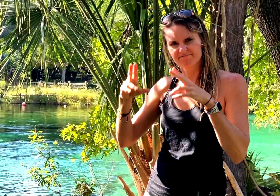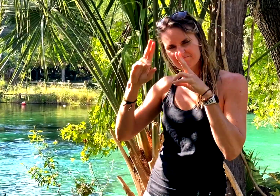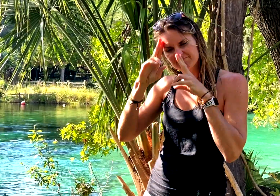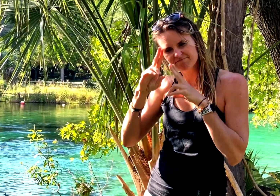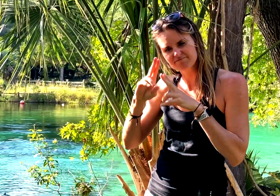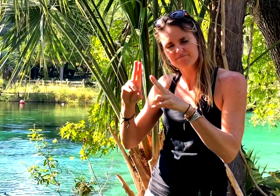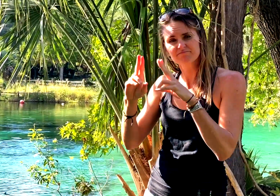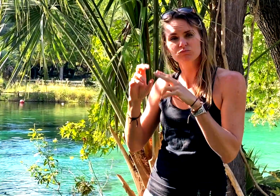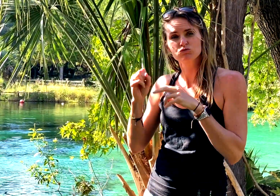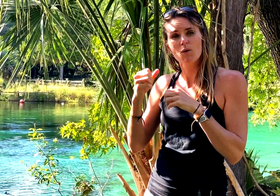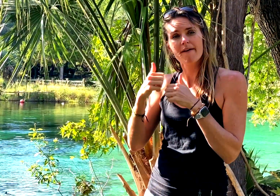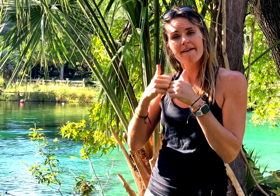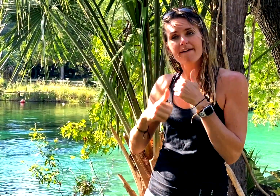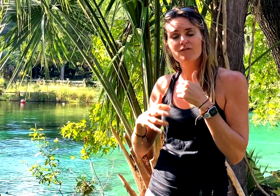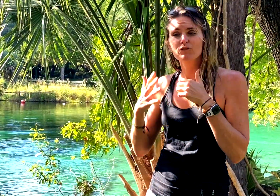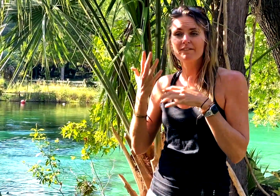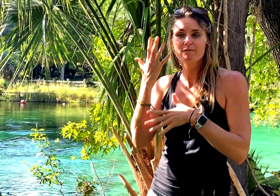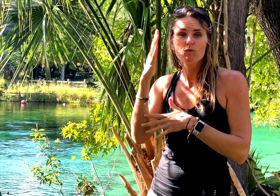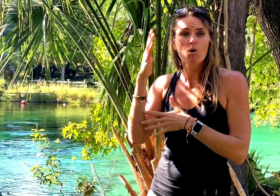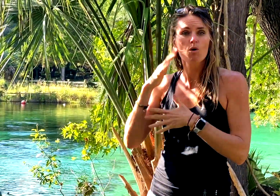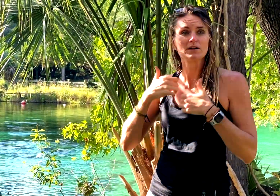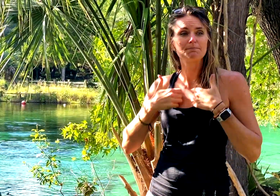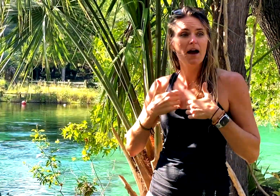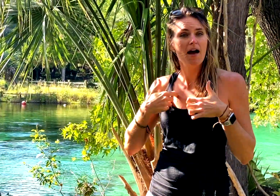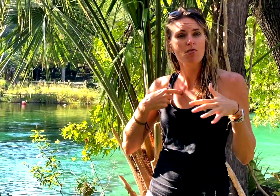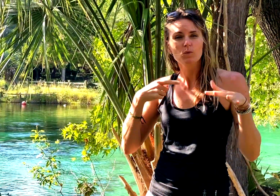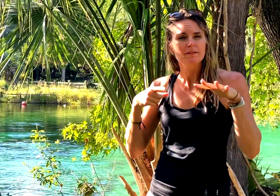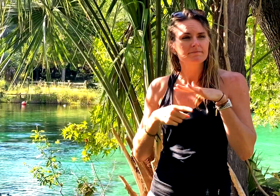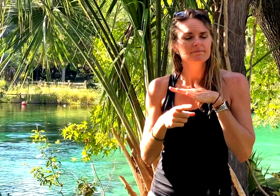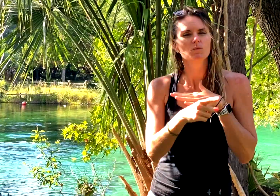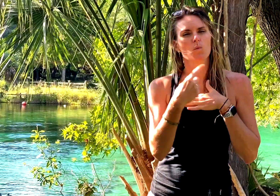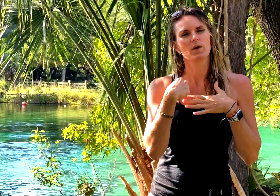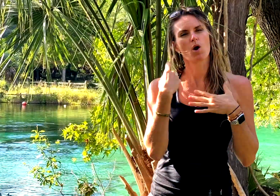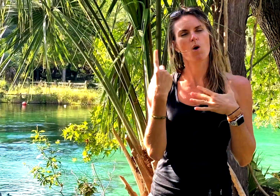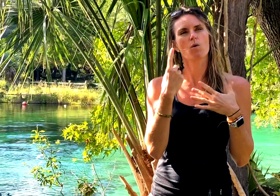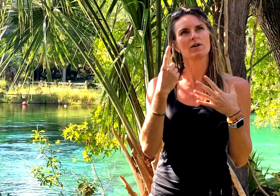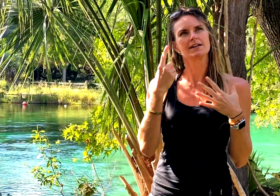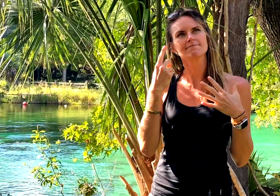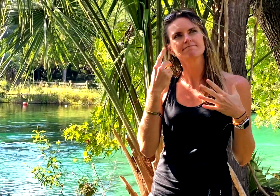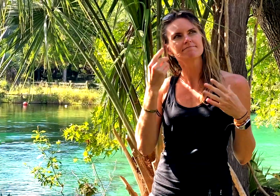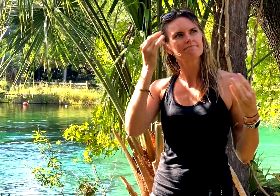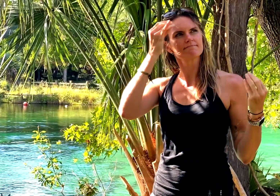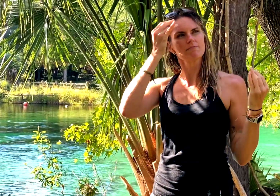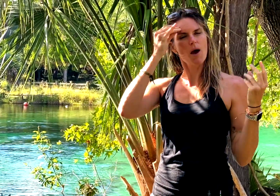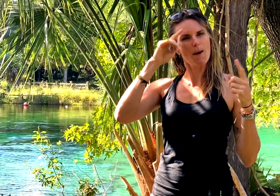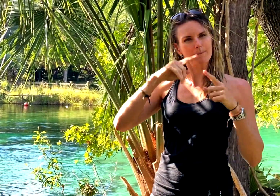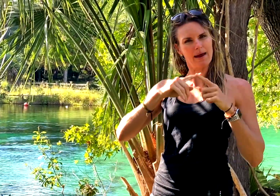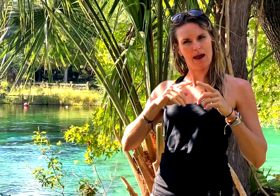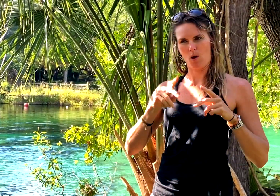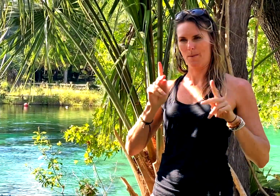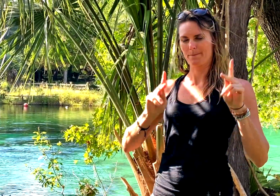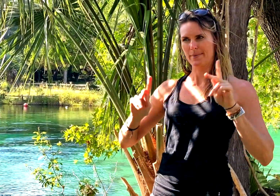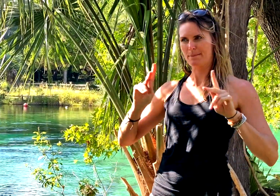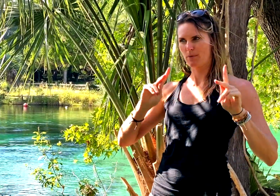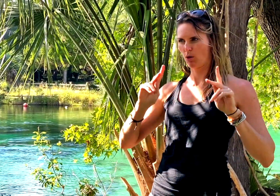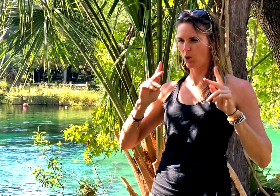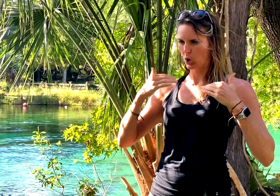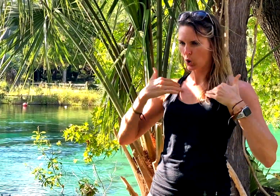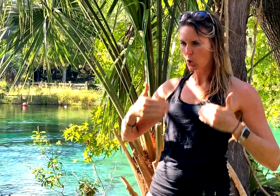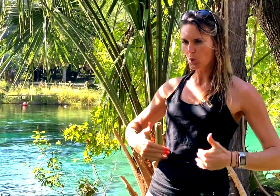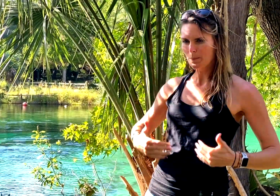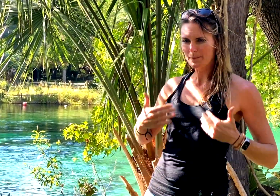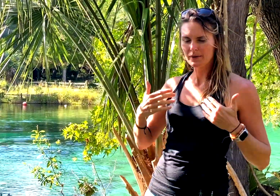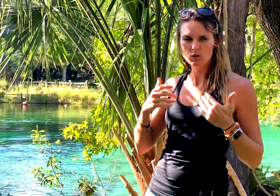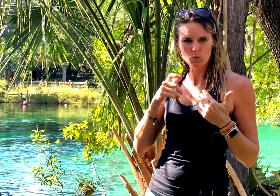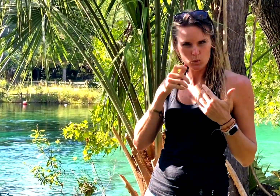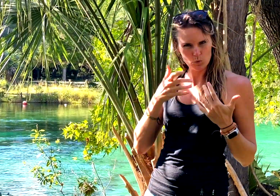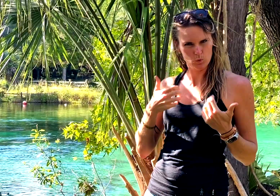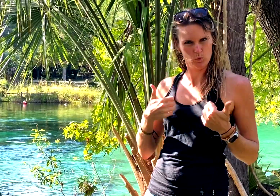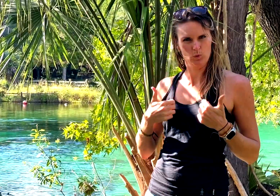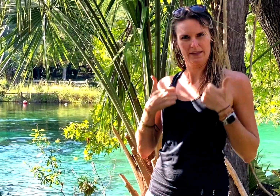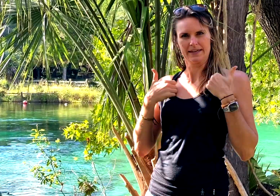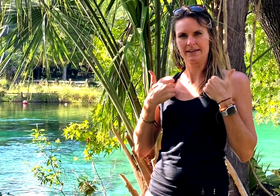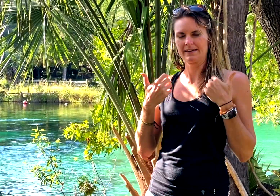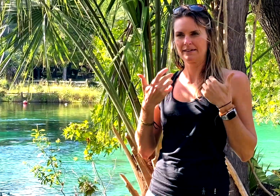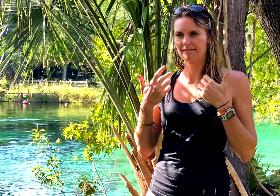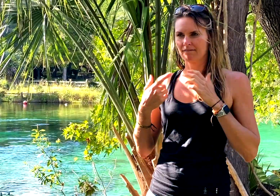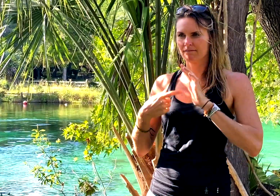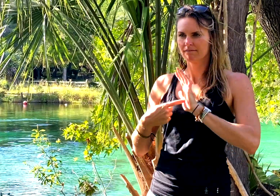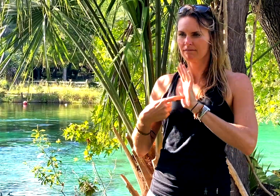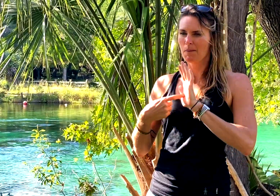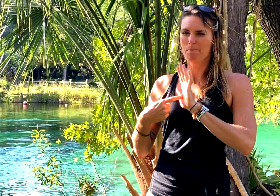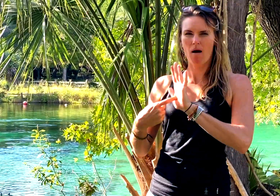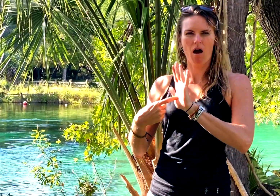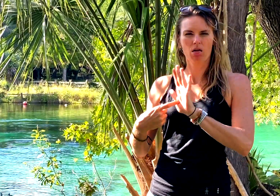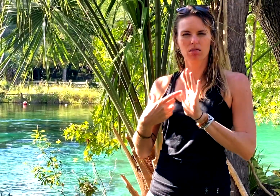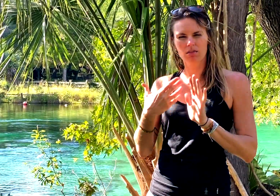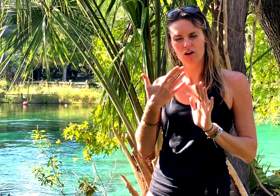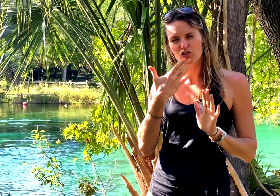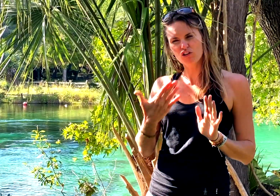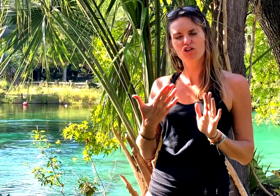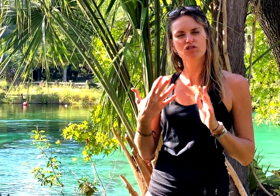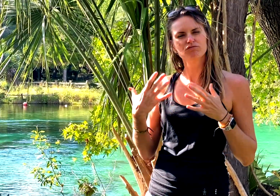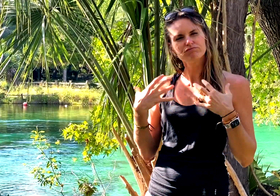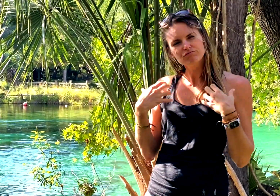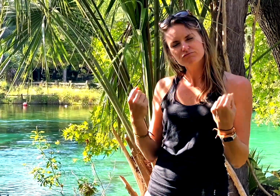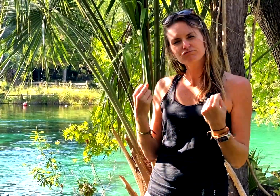have integrated Nature into their cultures and ways of living, so we pay respect to them